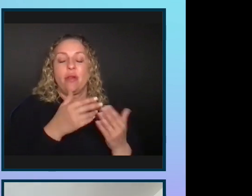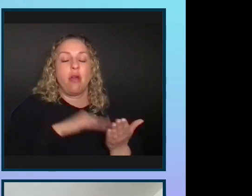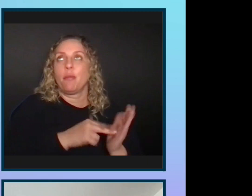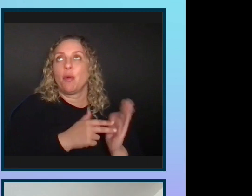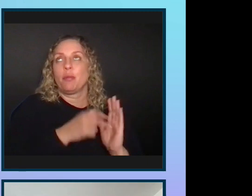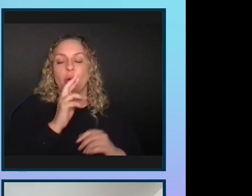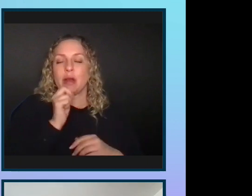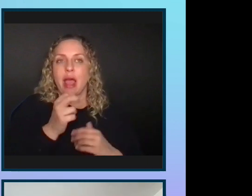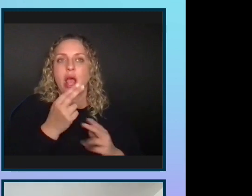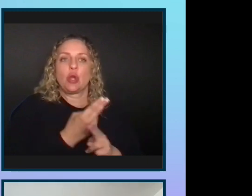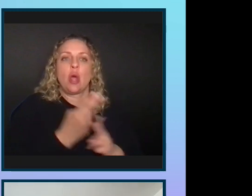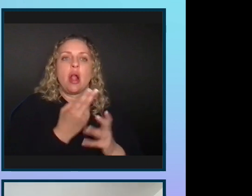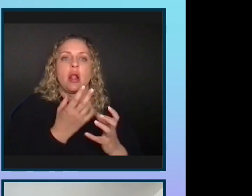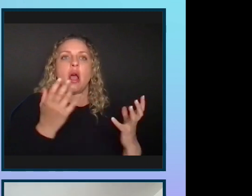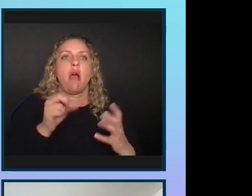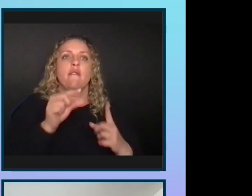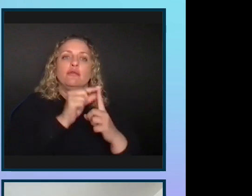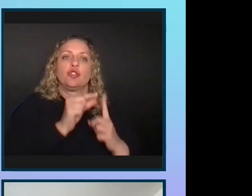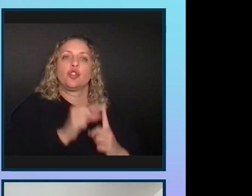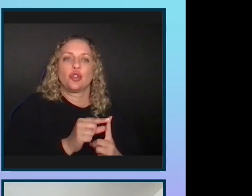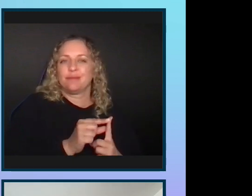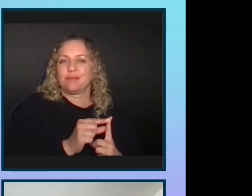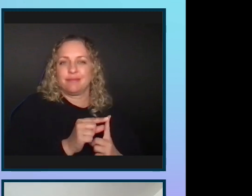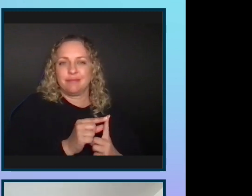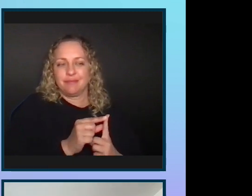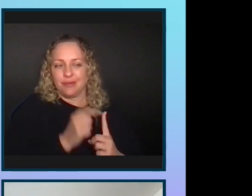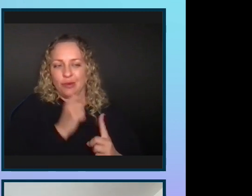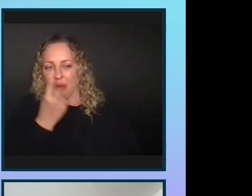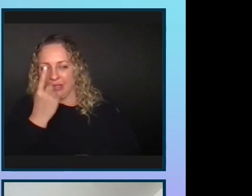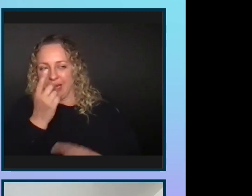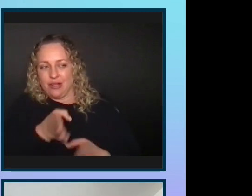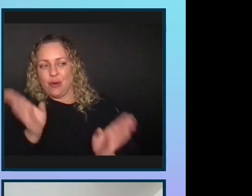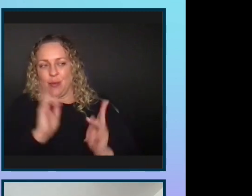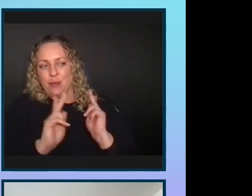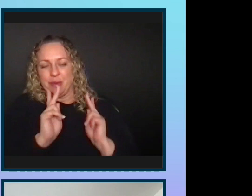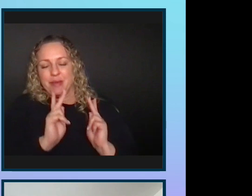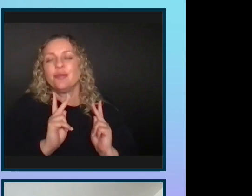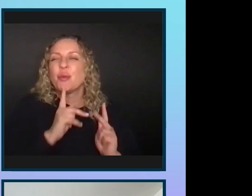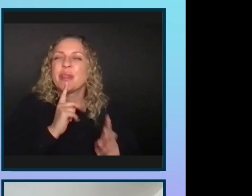uses a lot of terms that are inaccesible to the general public, and it's really difficult to access this data,